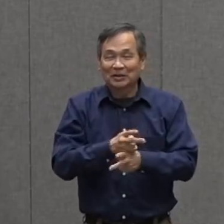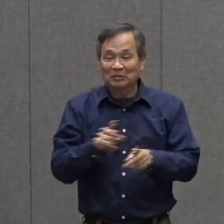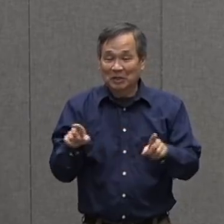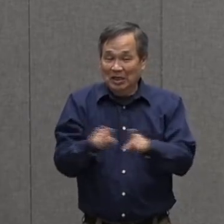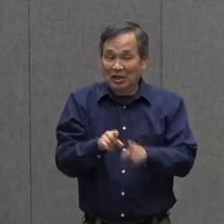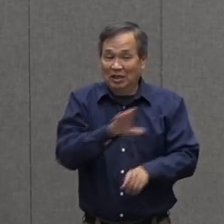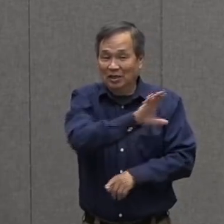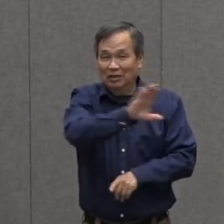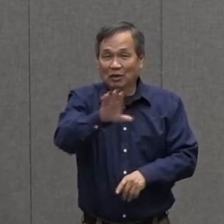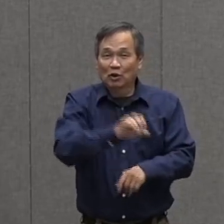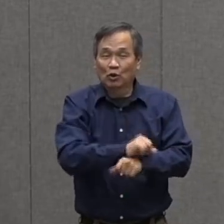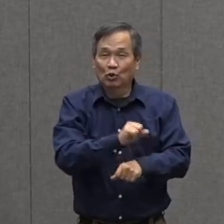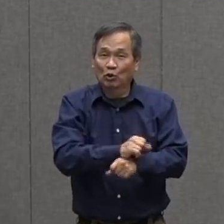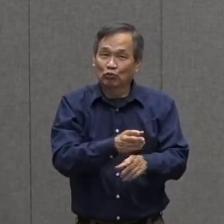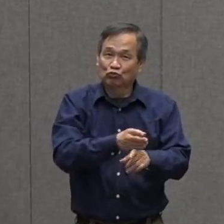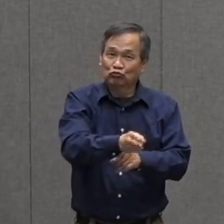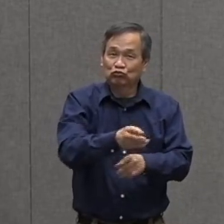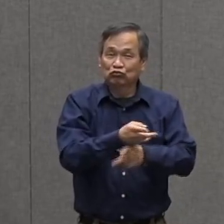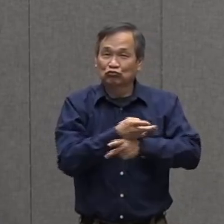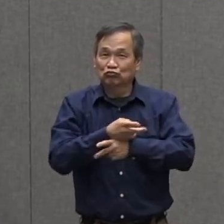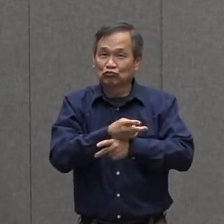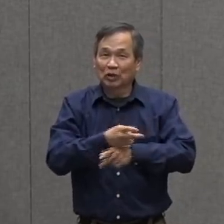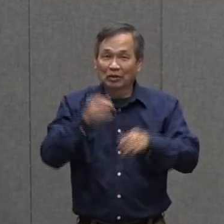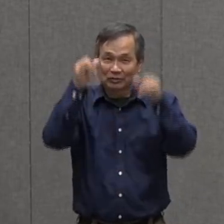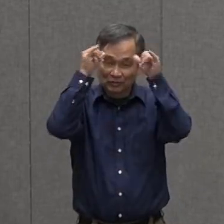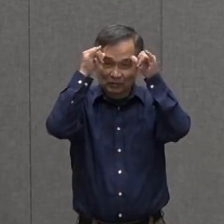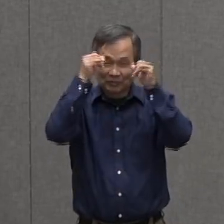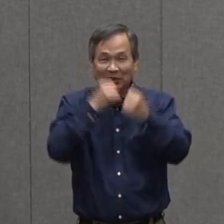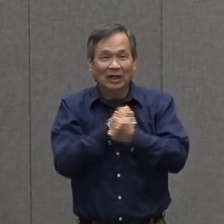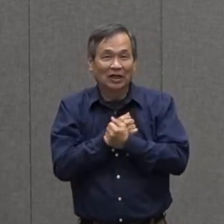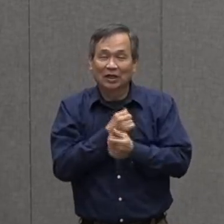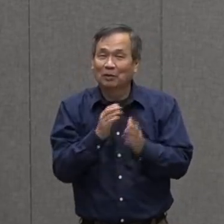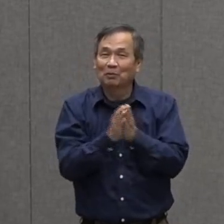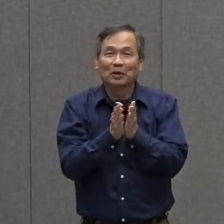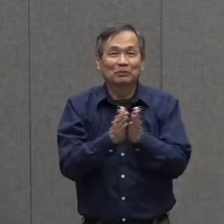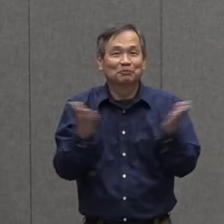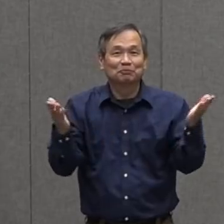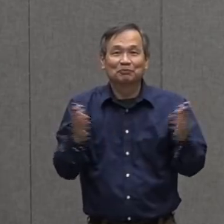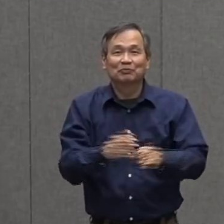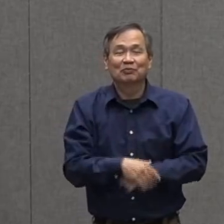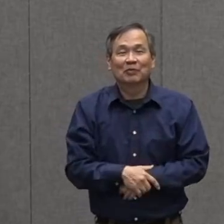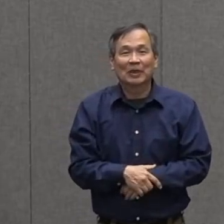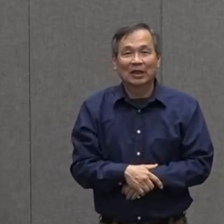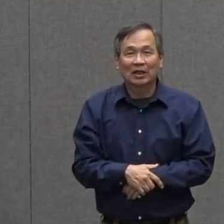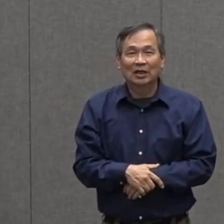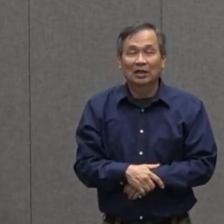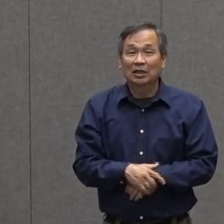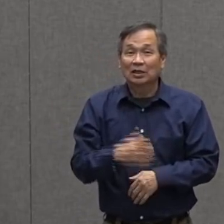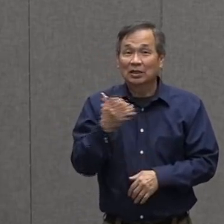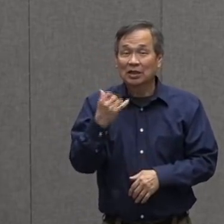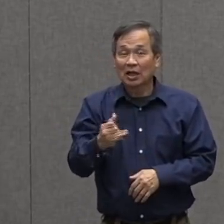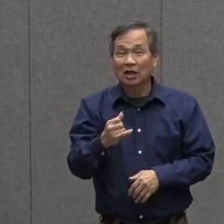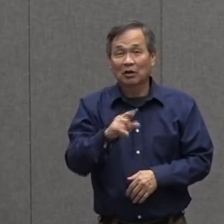was something they carried with them. I love this book. I have a challenge for you today.